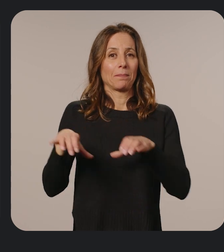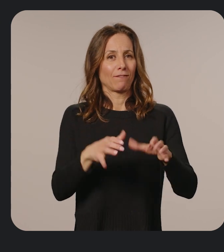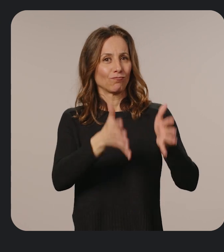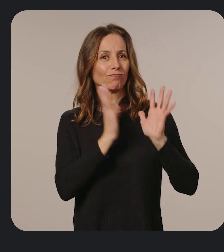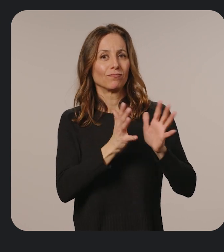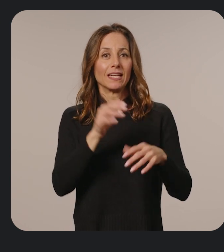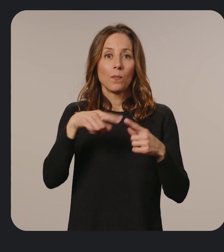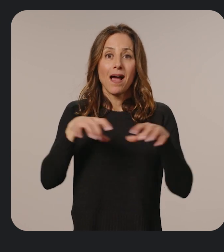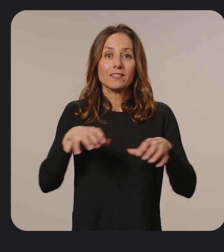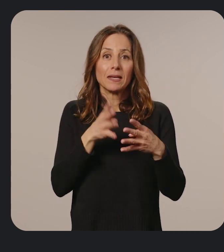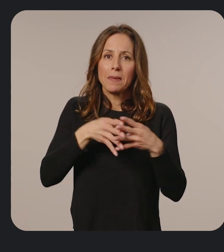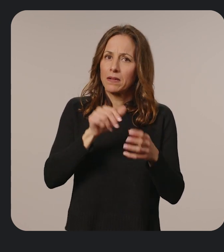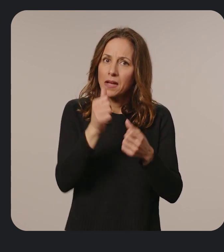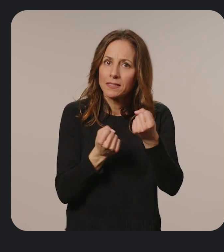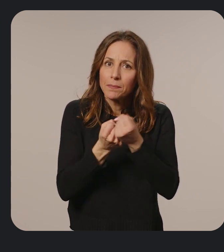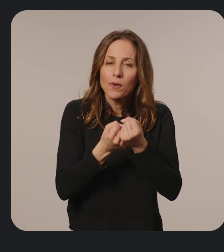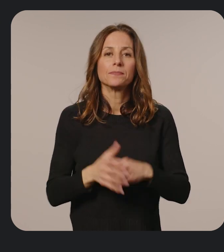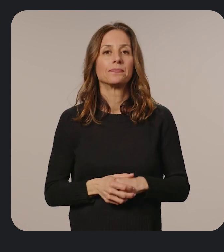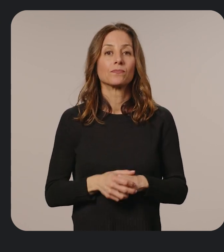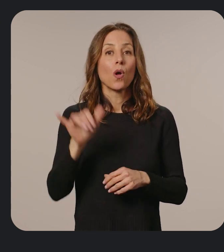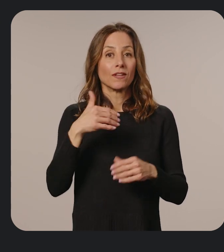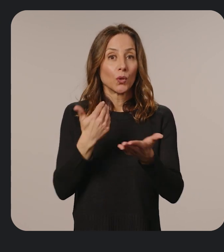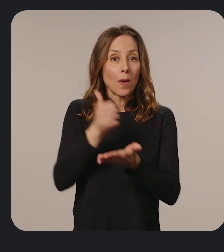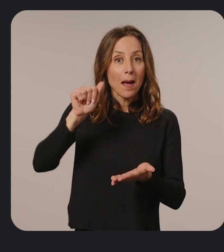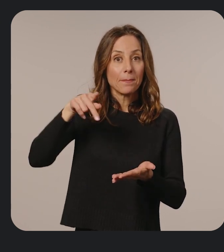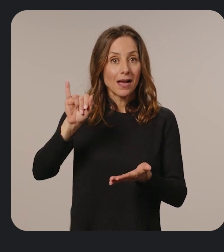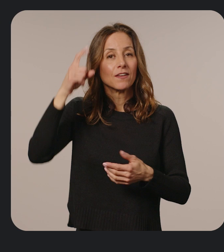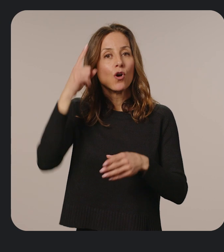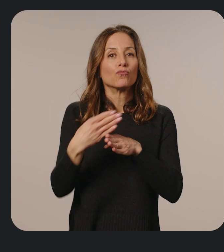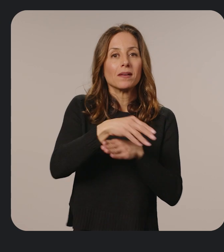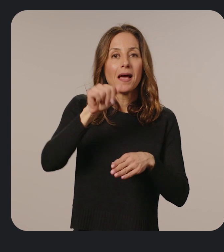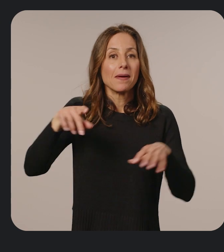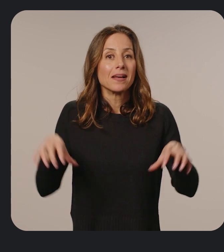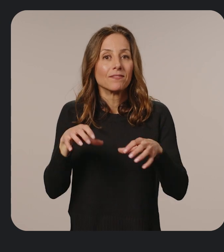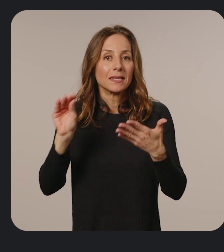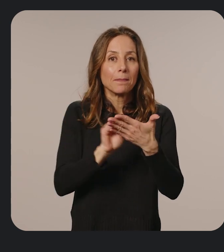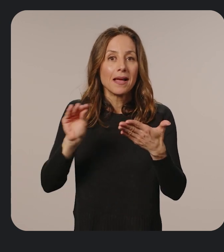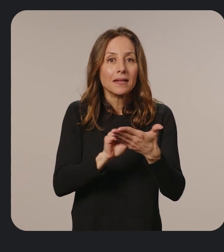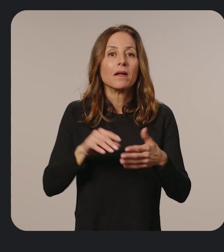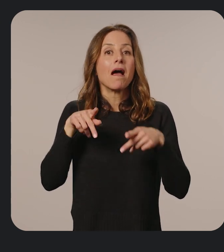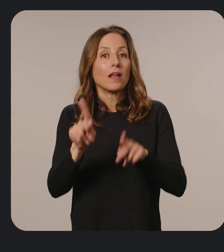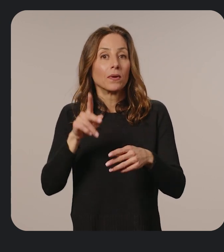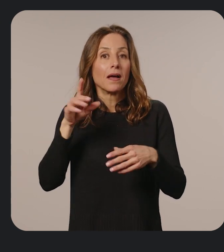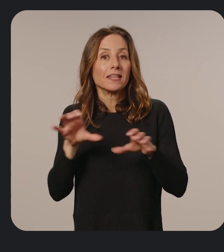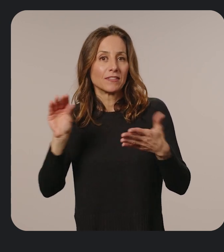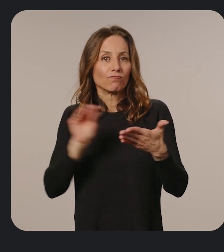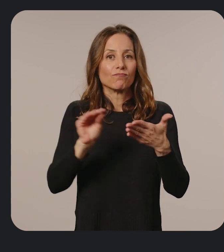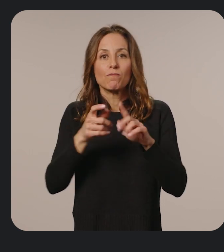when activity and embedding is not supported. There are also new APIs for cross-app activity embedding to allow embedding activities from other trusted